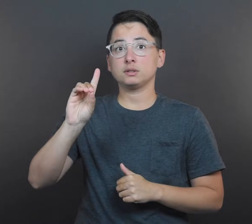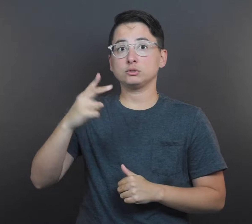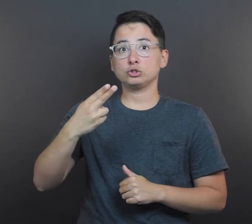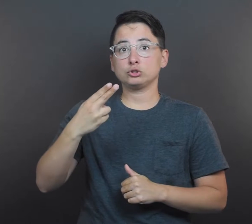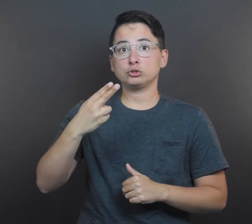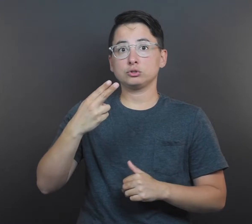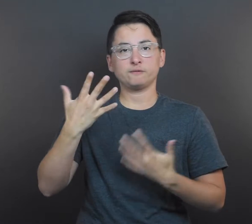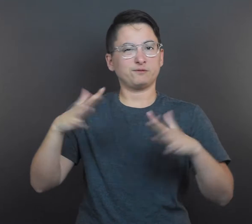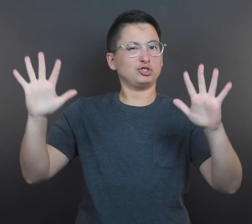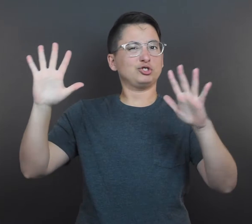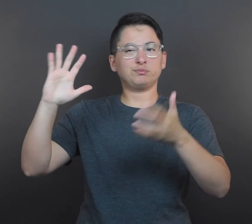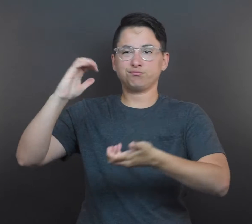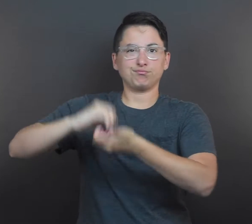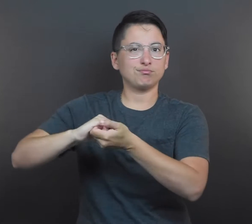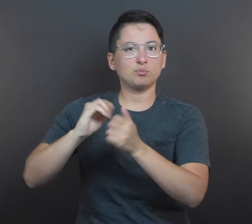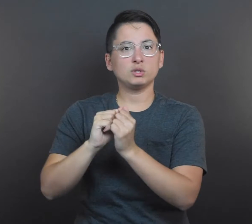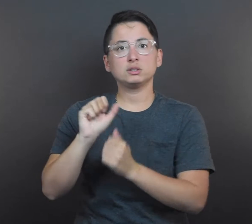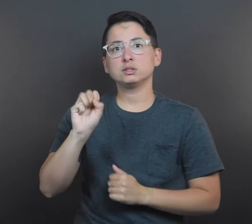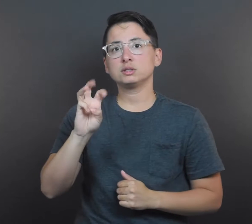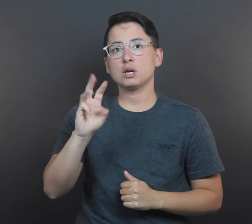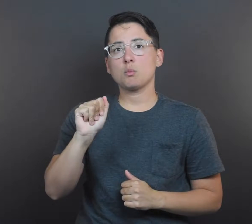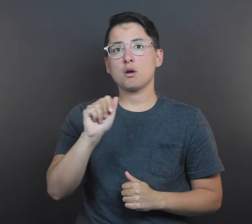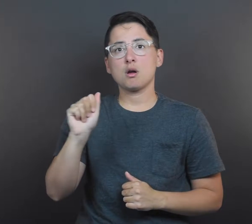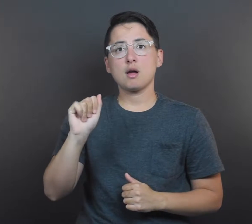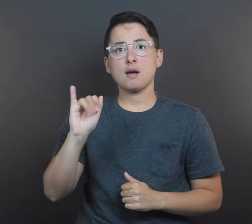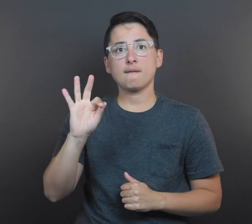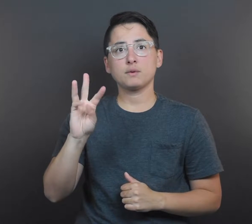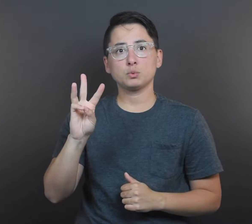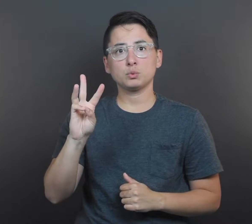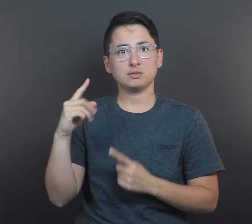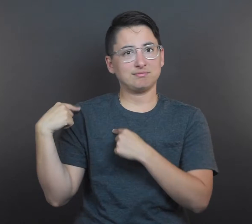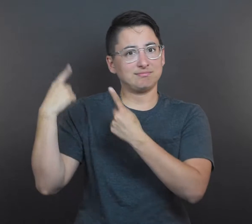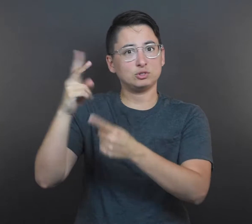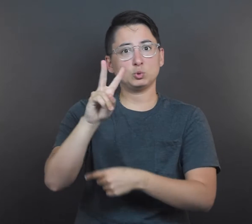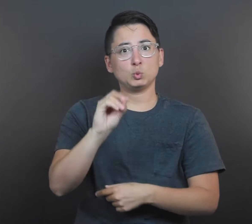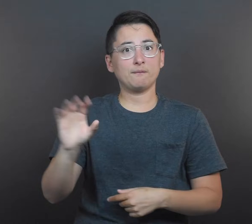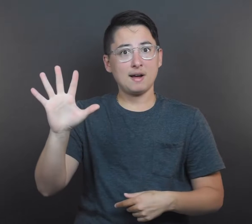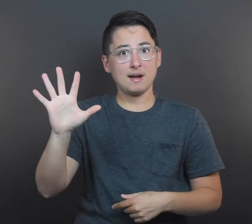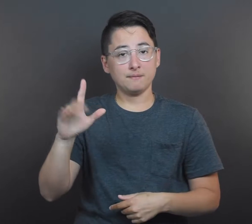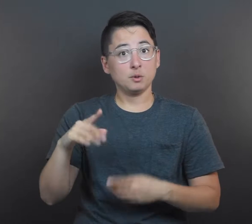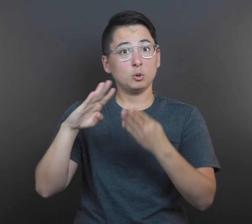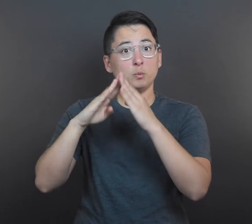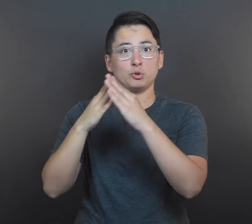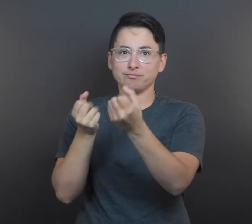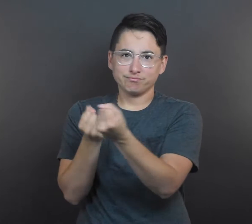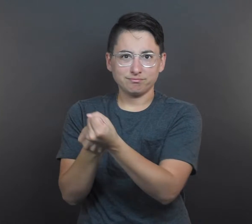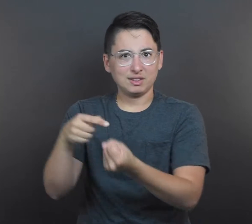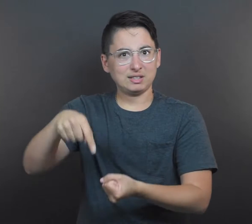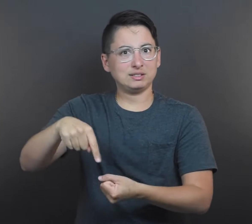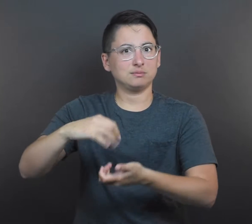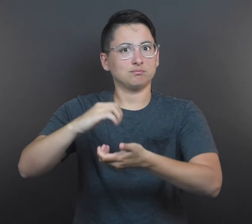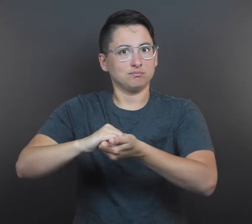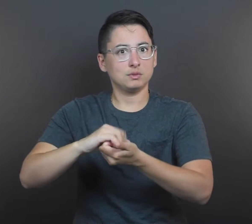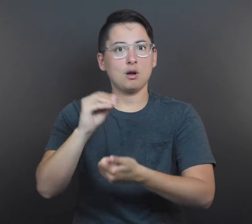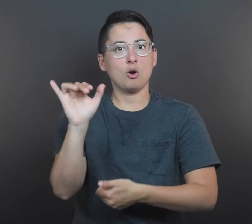since 2005. This collaboration was welcomed by the community as SEWA-AIFW